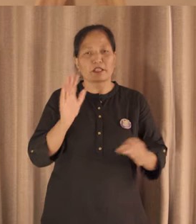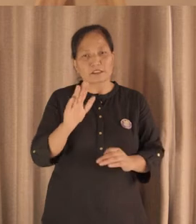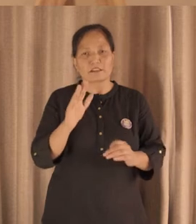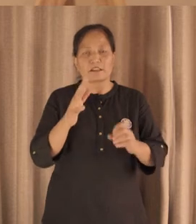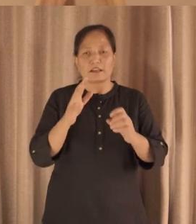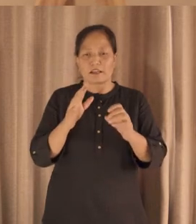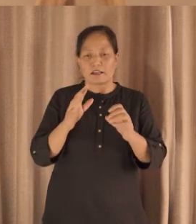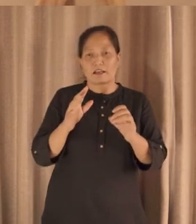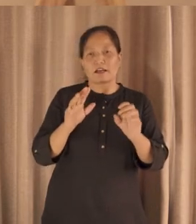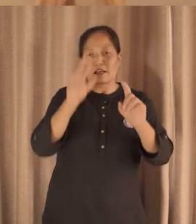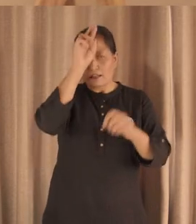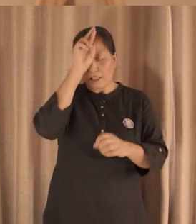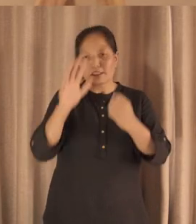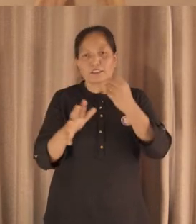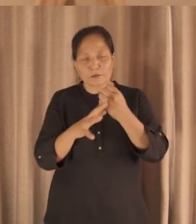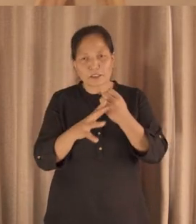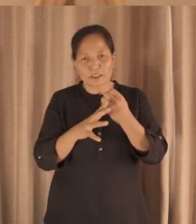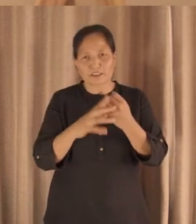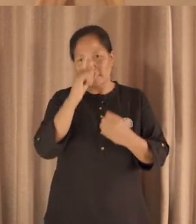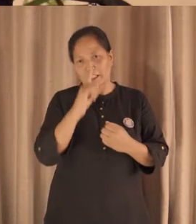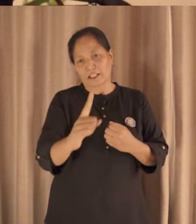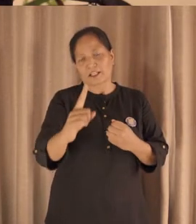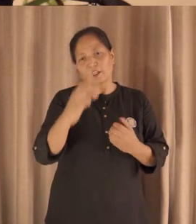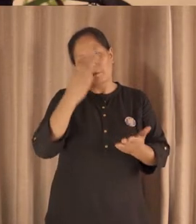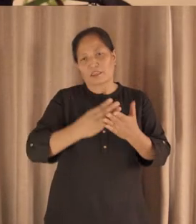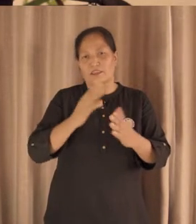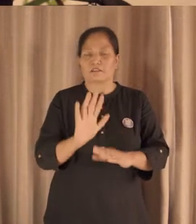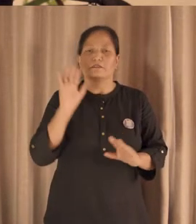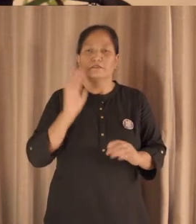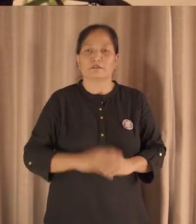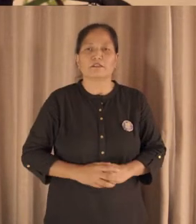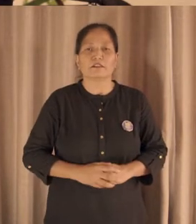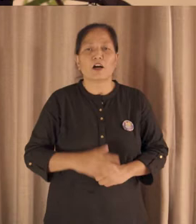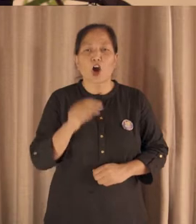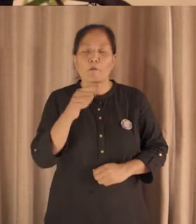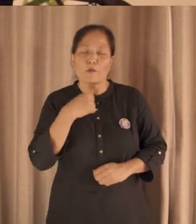etc. Likewise, Nepal ratified the ILO Convention 169 on September 14, 2007. What is this about